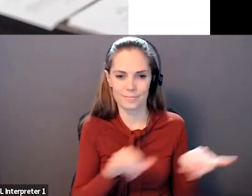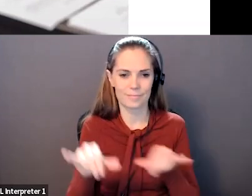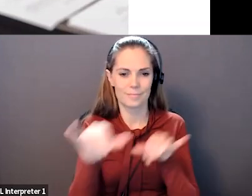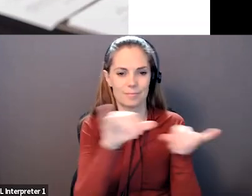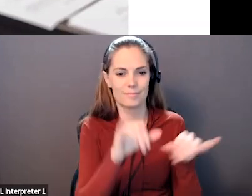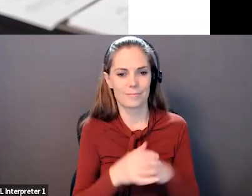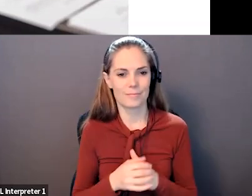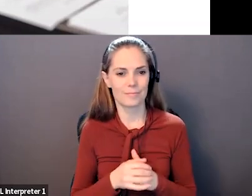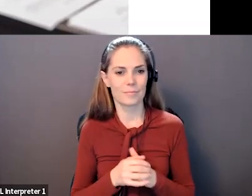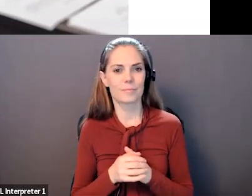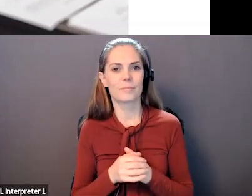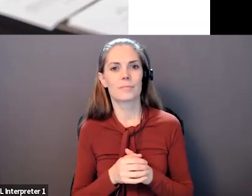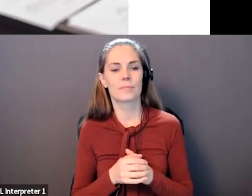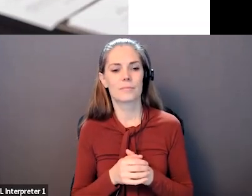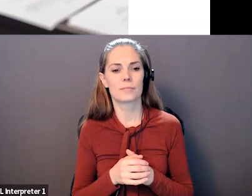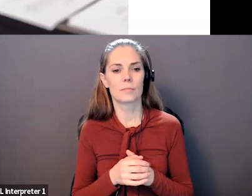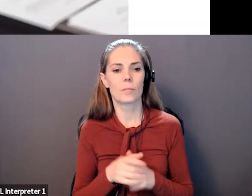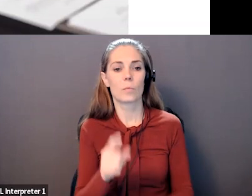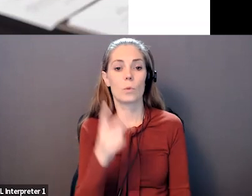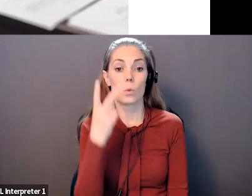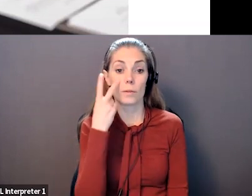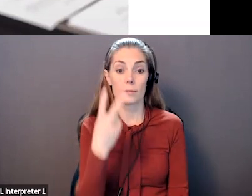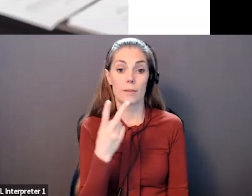So you'll see here the average days paid for Omicron is 10 days